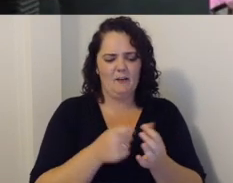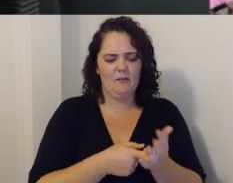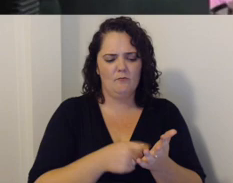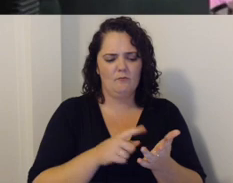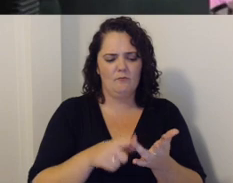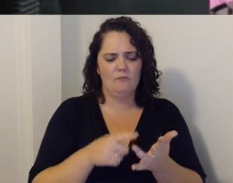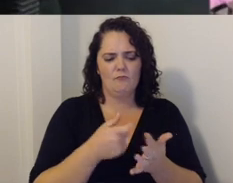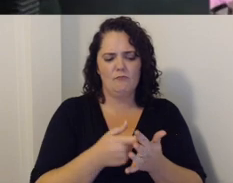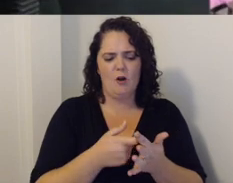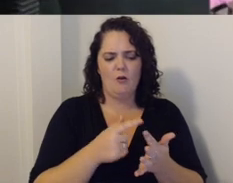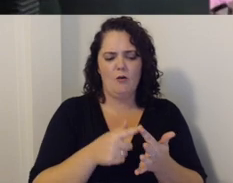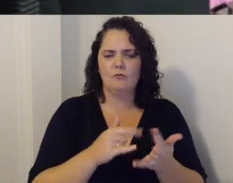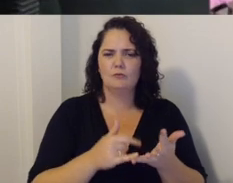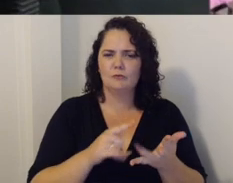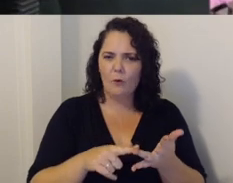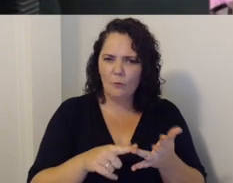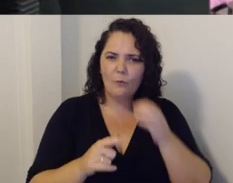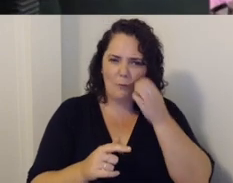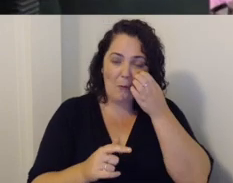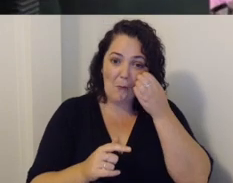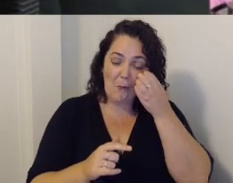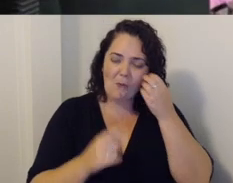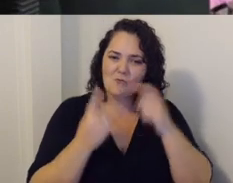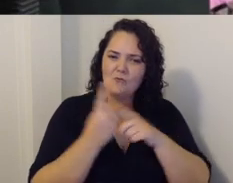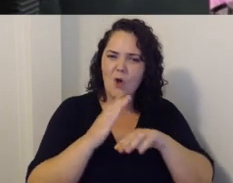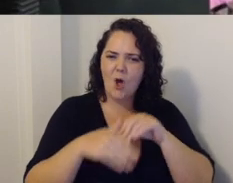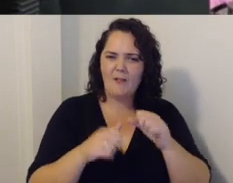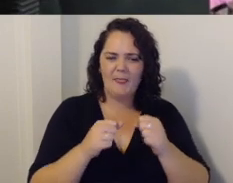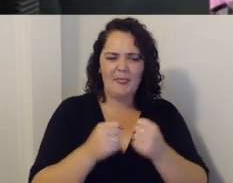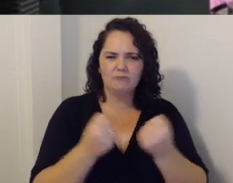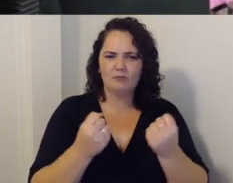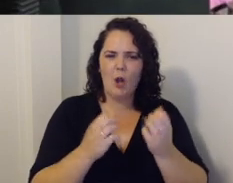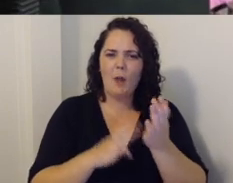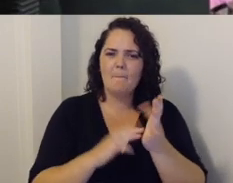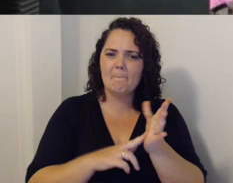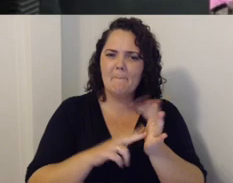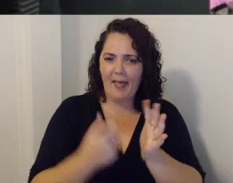defines the Baroque manner and I'll be showing you again some some new techniques and different